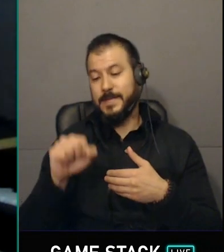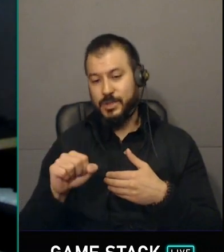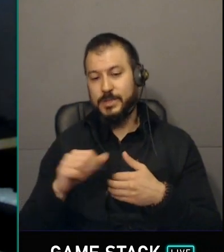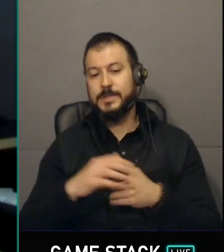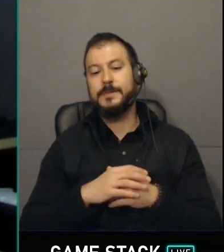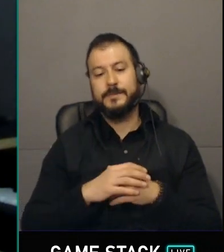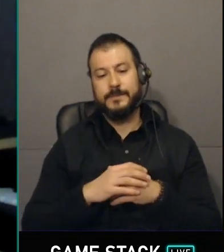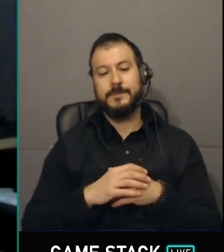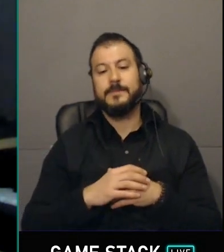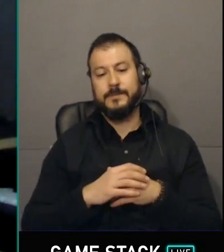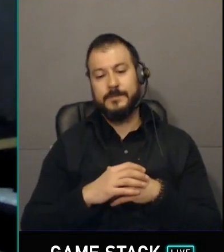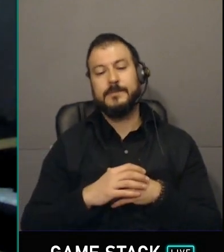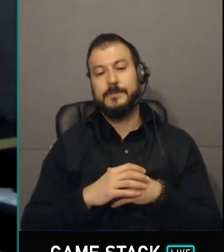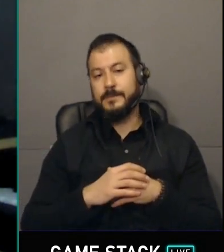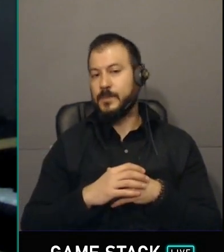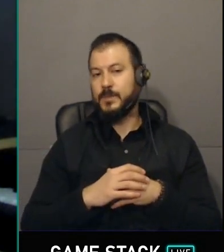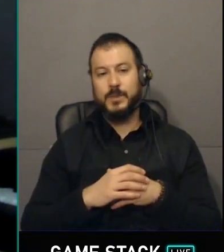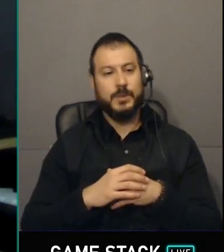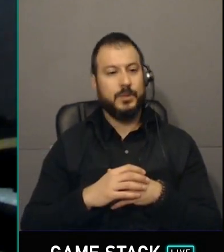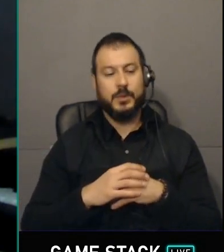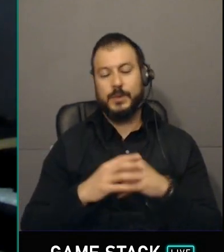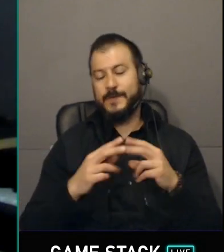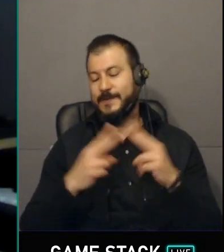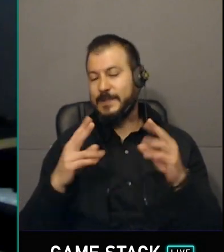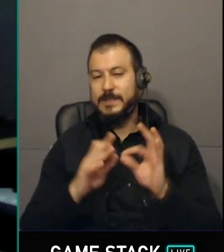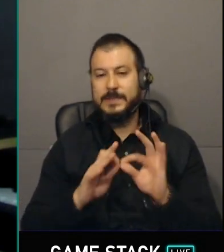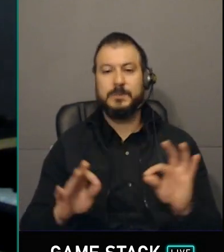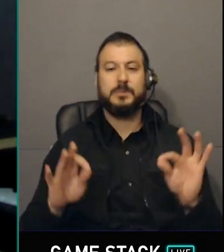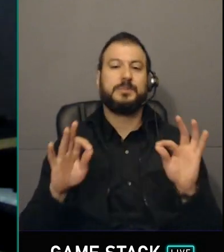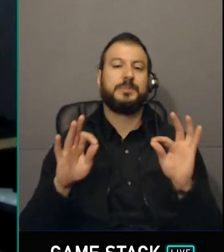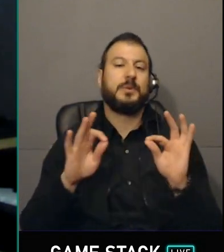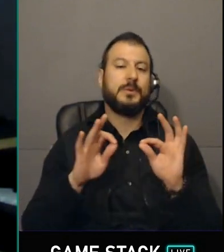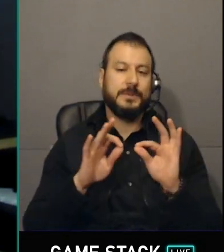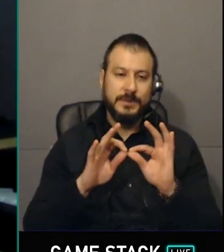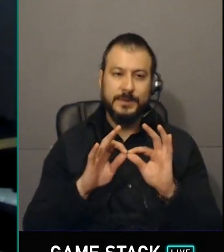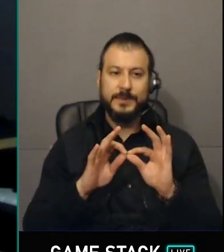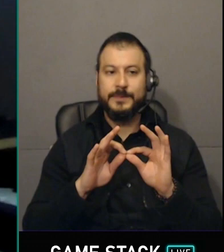It's super important to me, and I think to everybody,